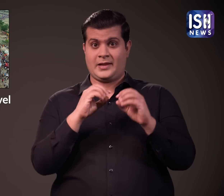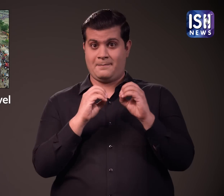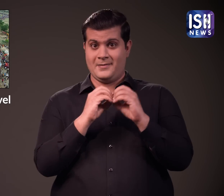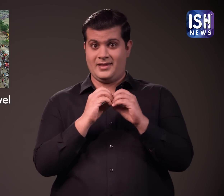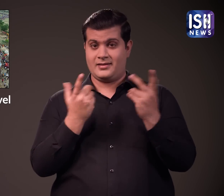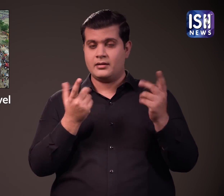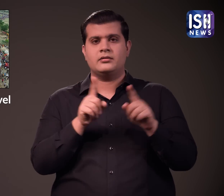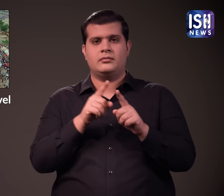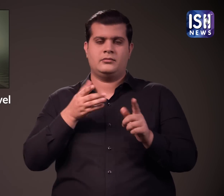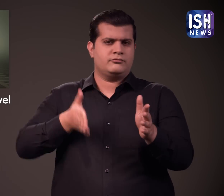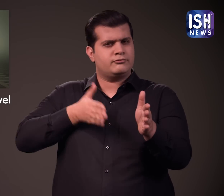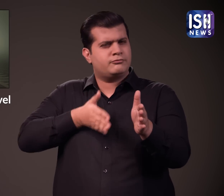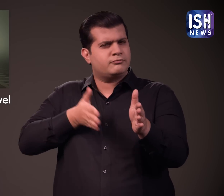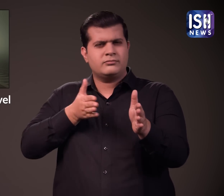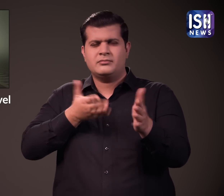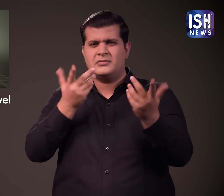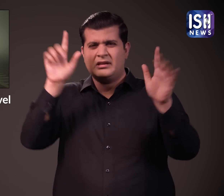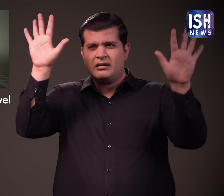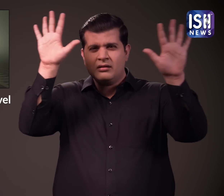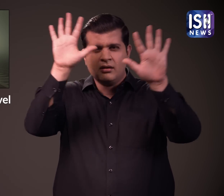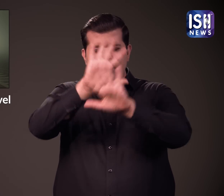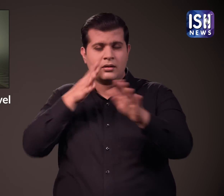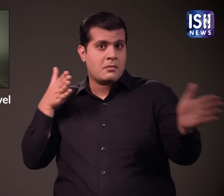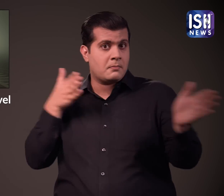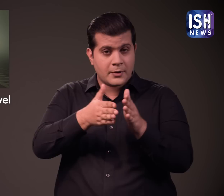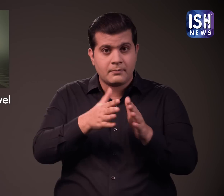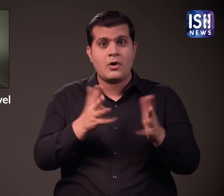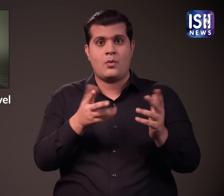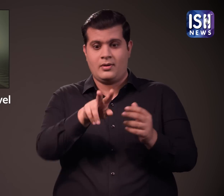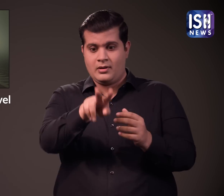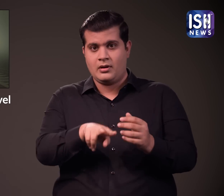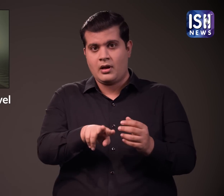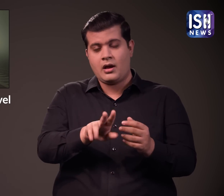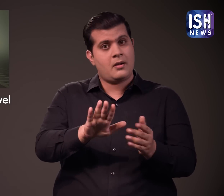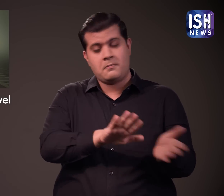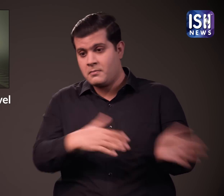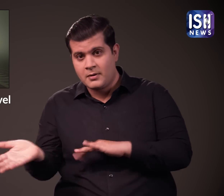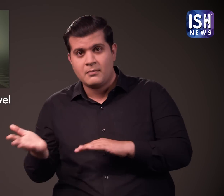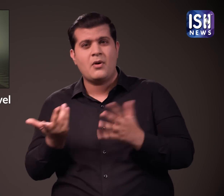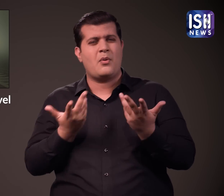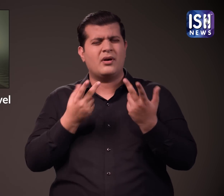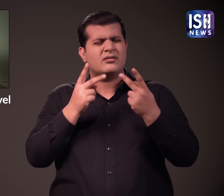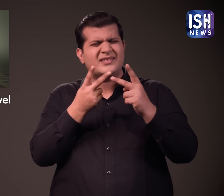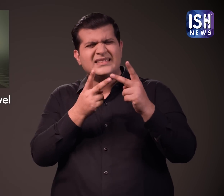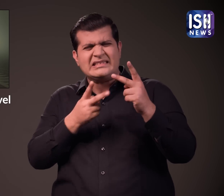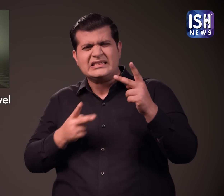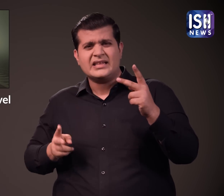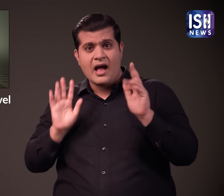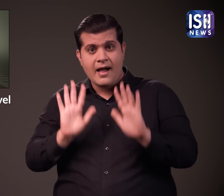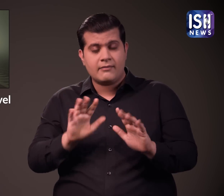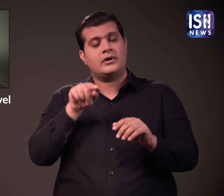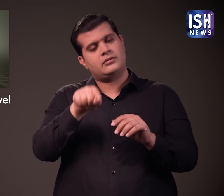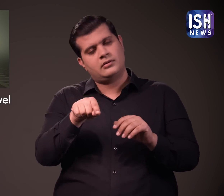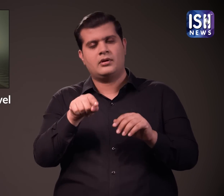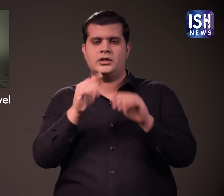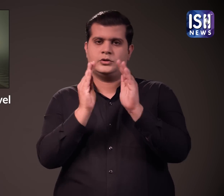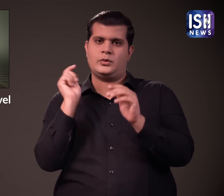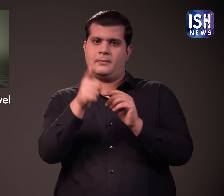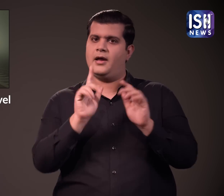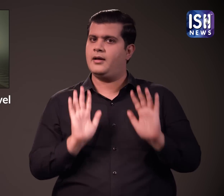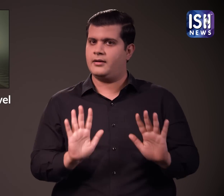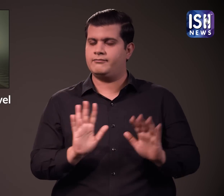B) Train collisions, derailment, etc. will all be covered by the insurance.